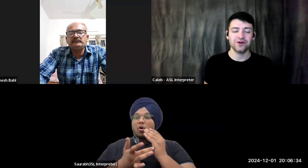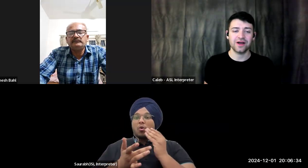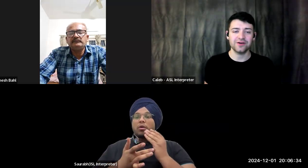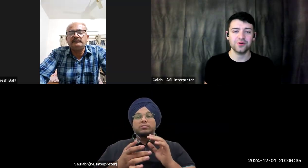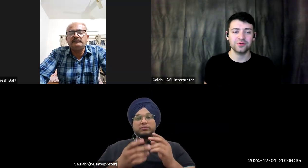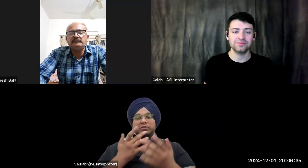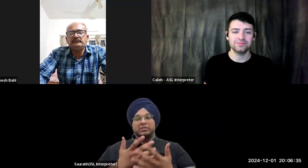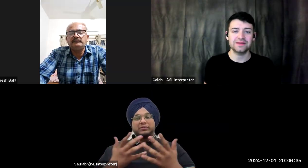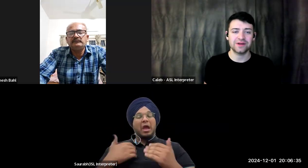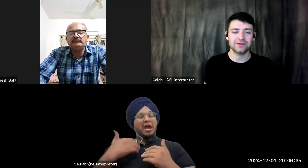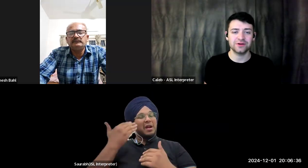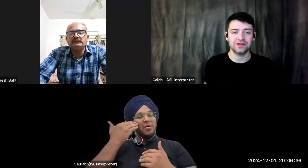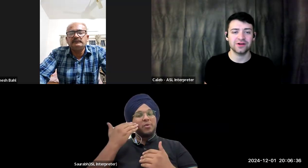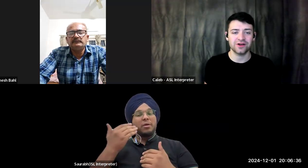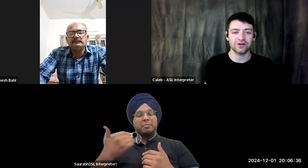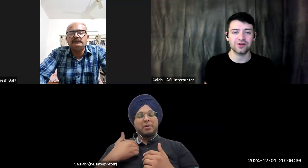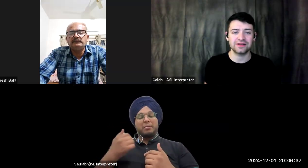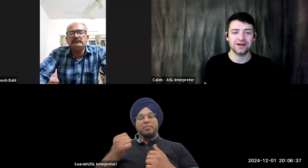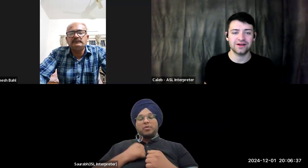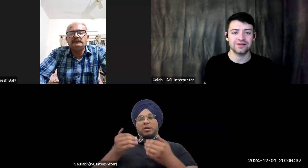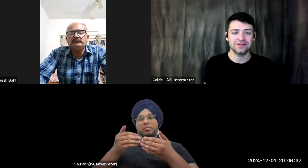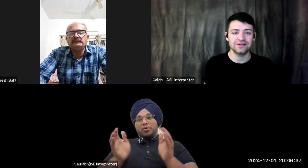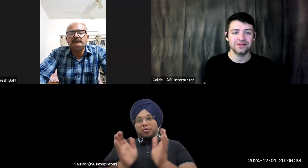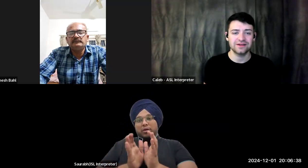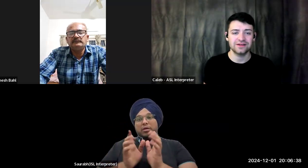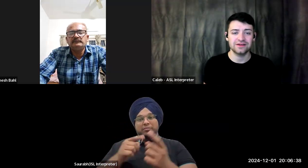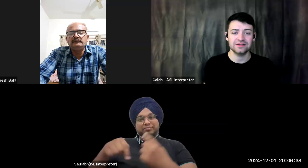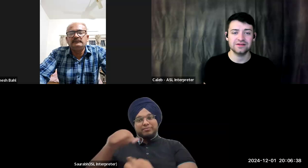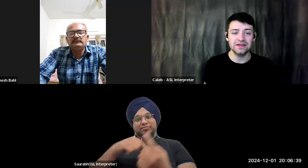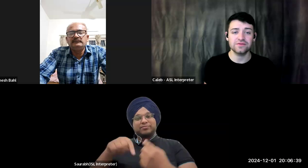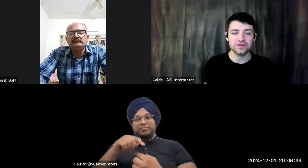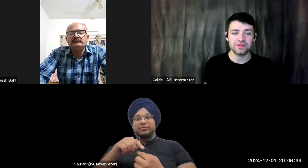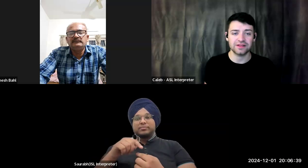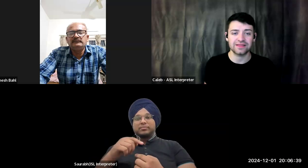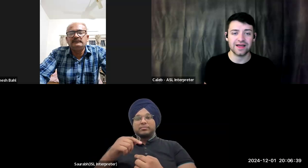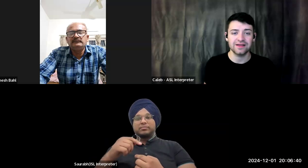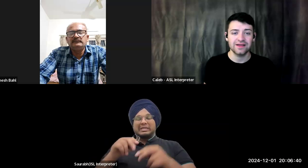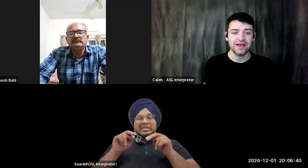So I know me and my community are in need of something like that.